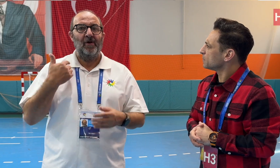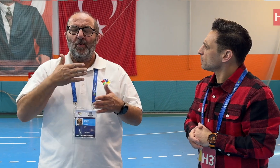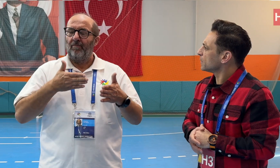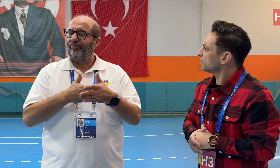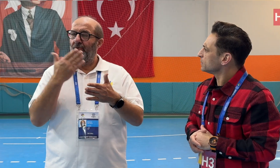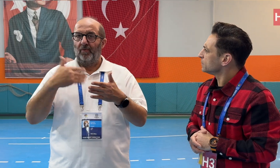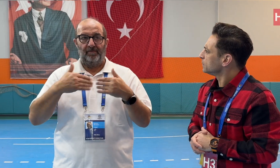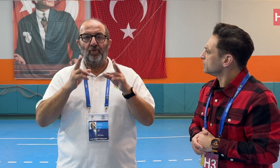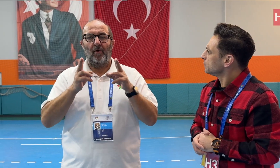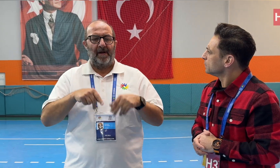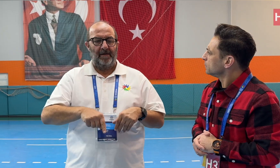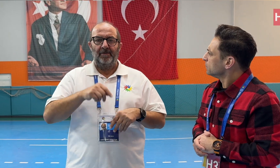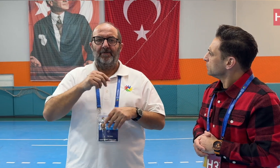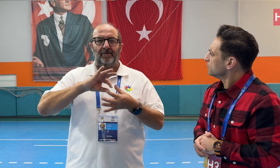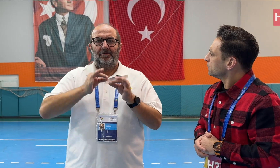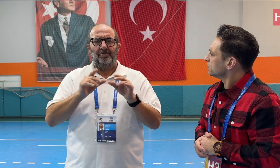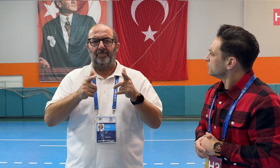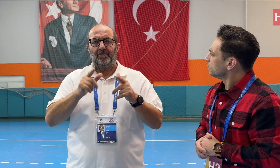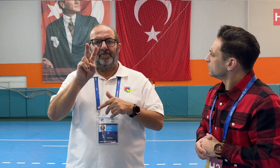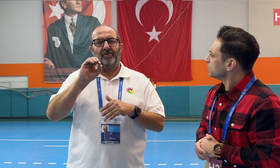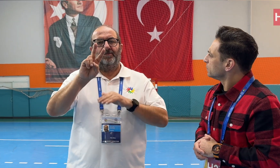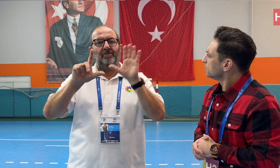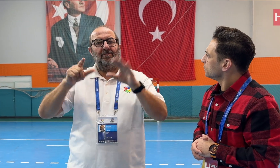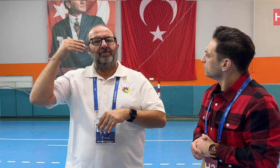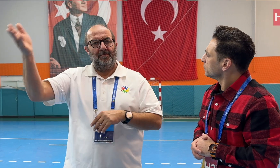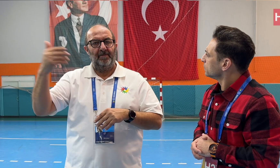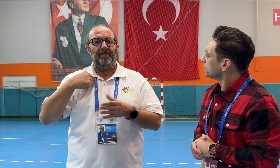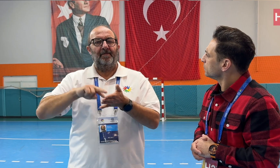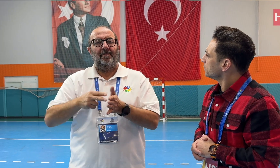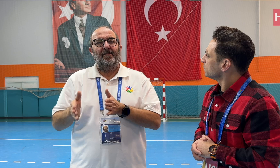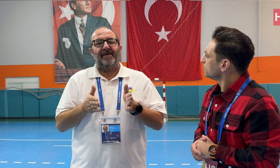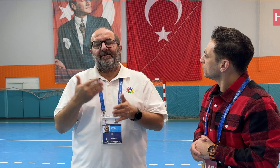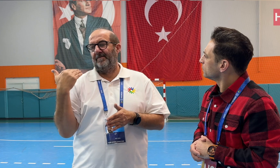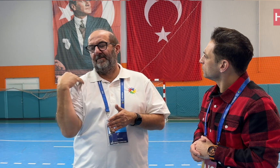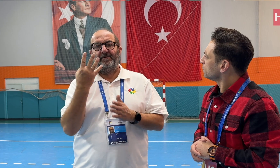[Rosario]: The Winter Deaflympic was supposed to be held in 2027.